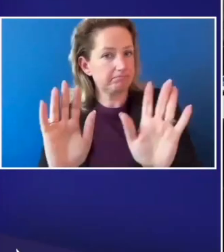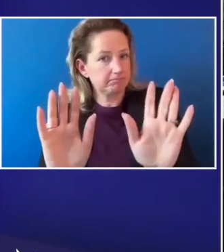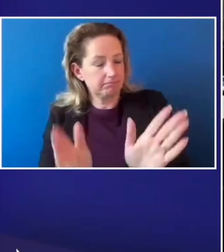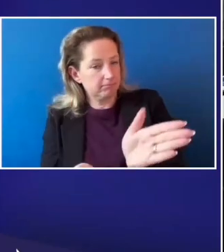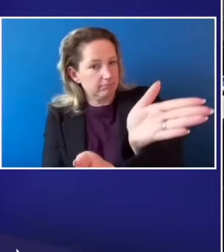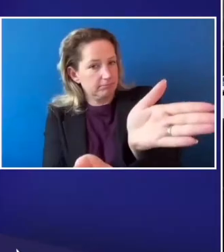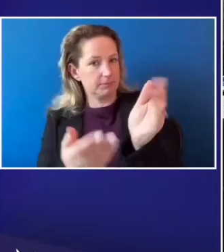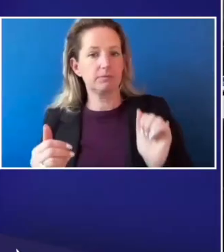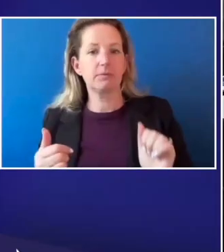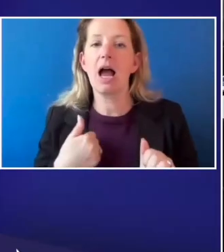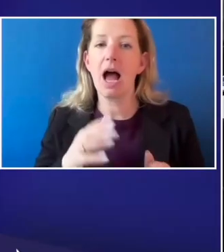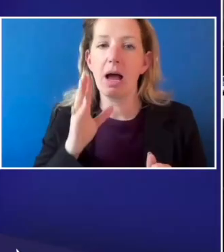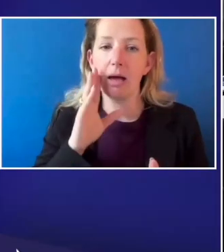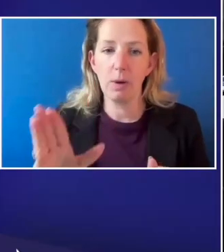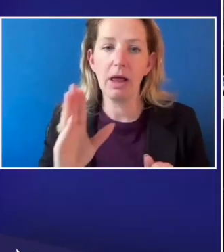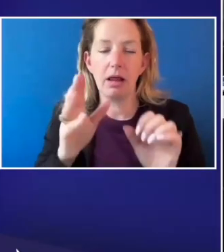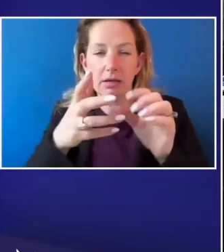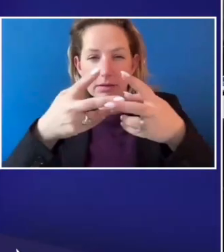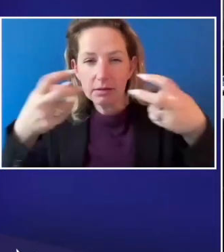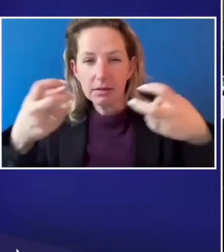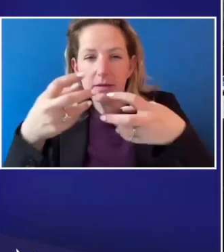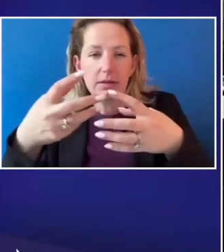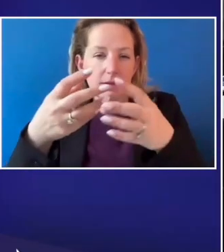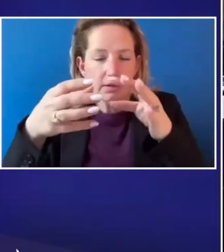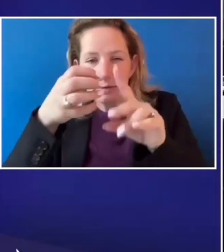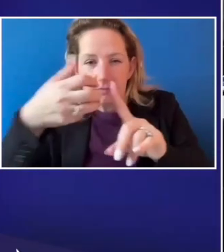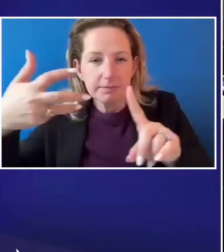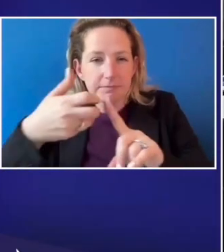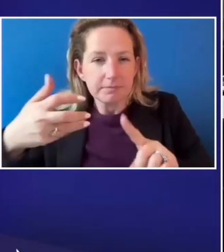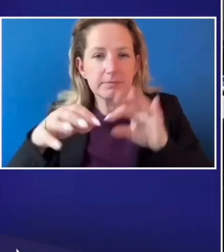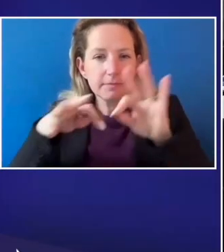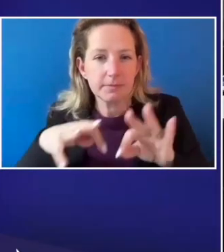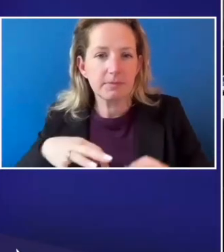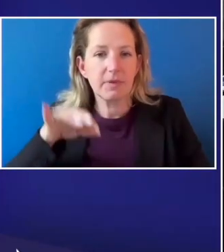will tease that out even a little bit more. Um, and we will identify uh,